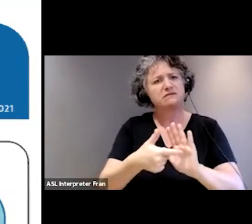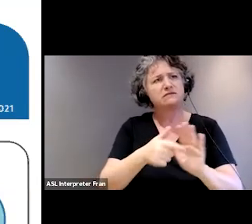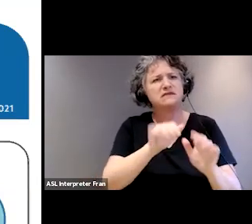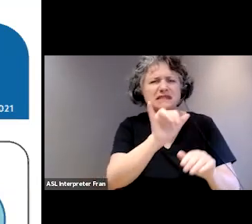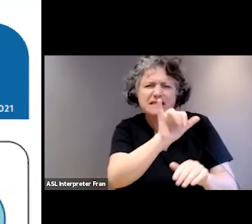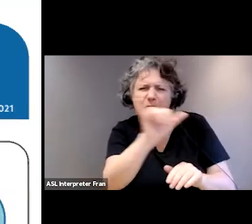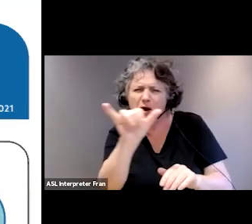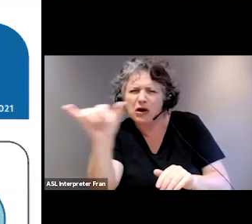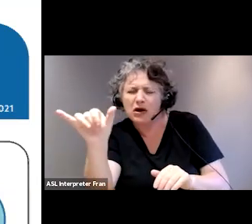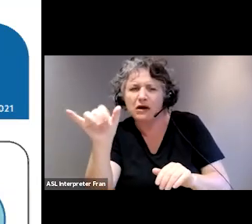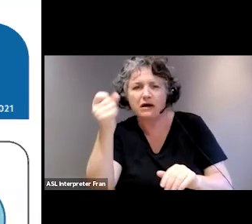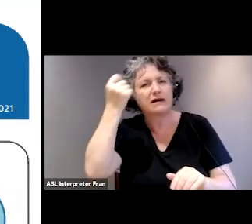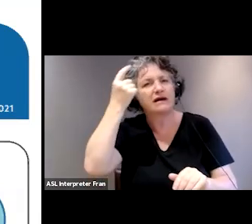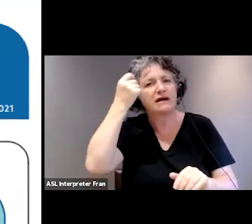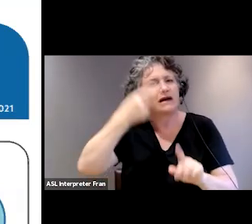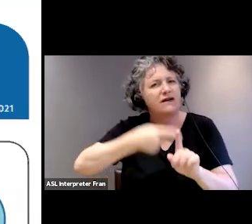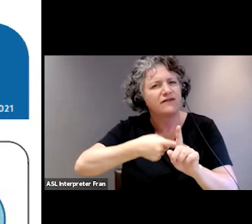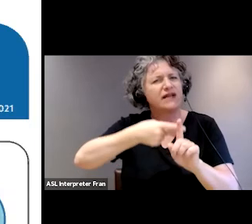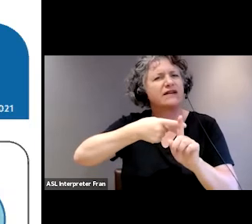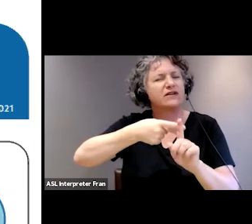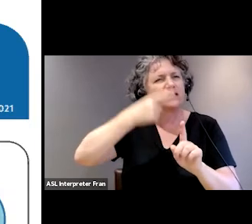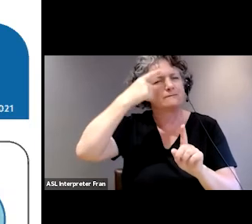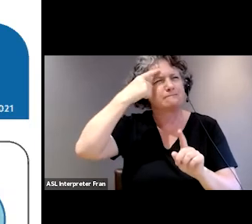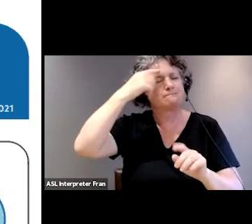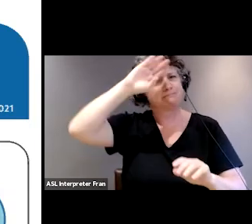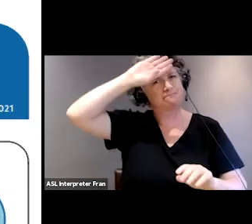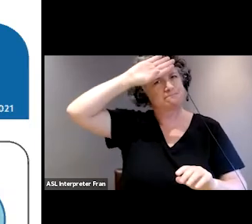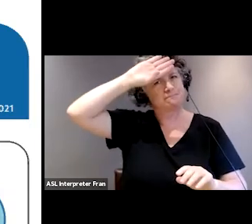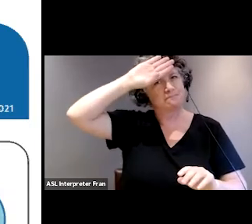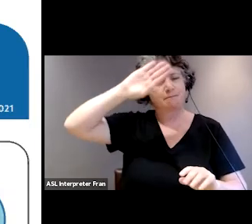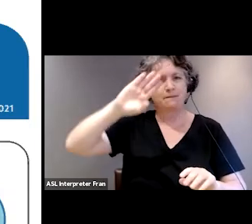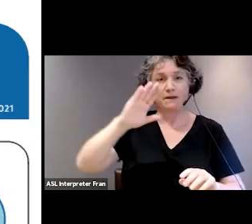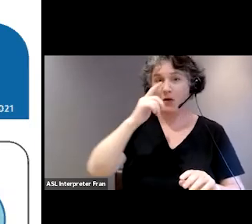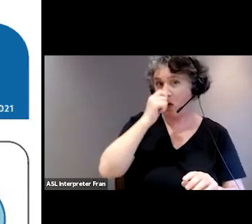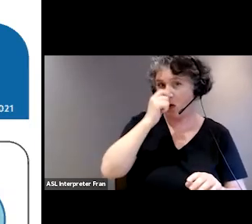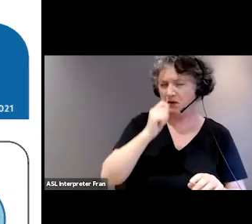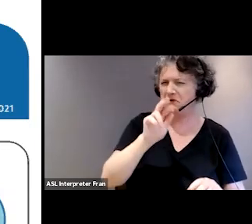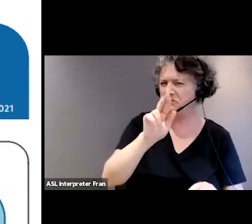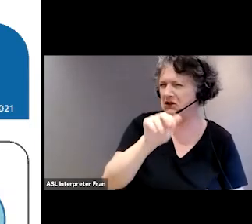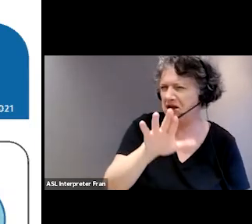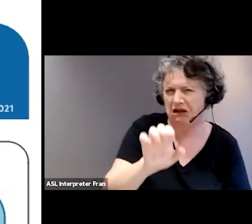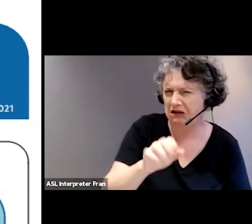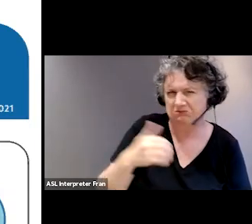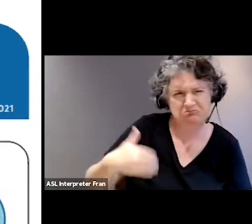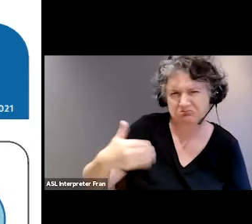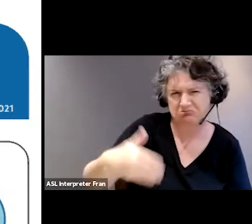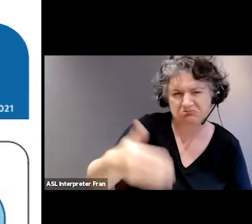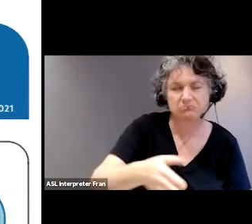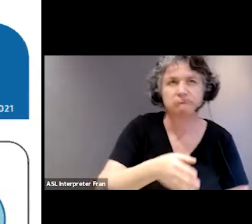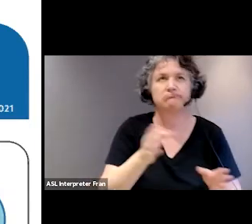are a symptom of covenant in the pictures that go along with it . This